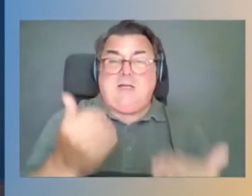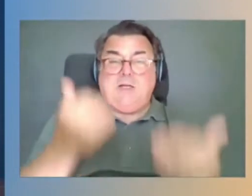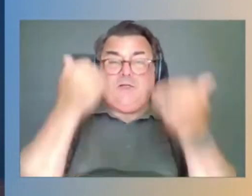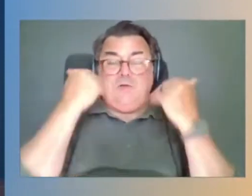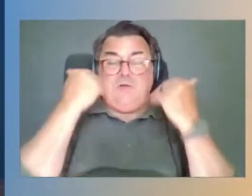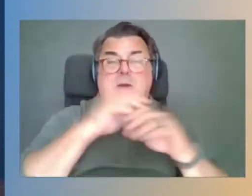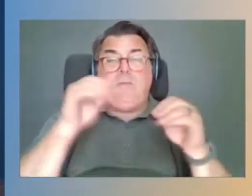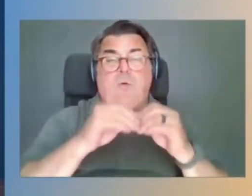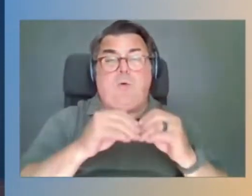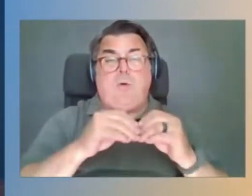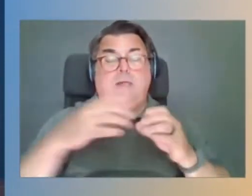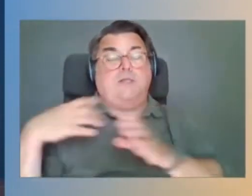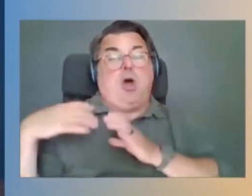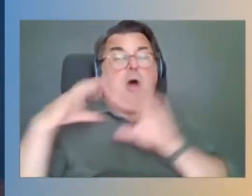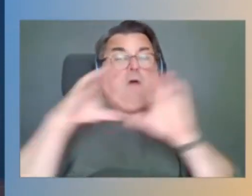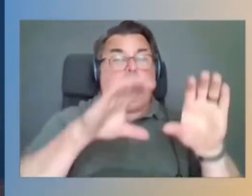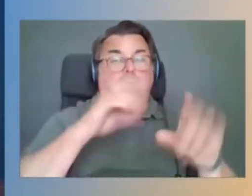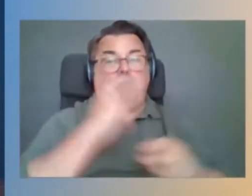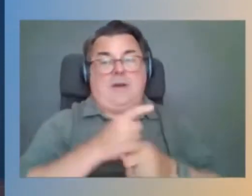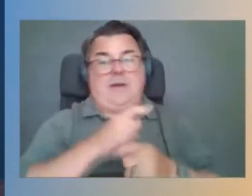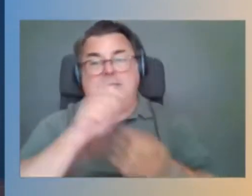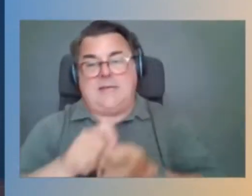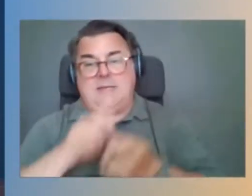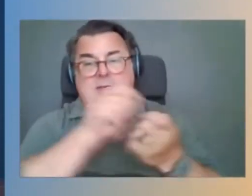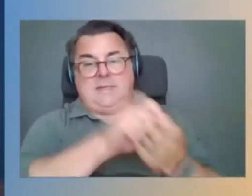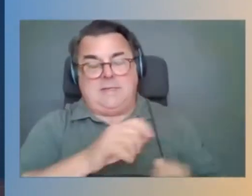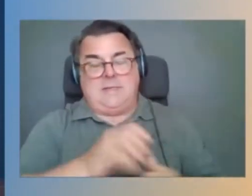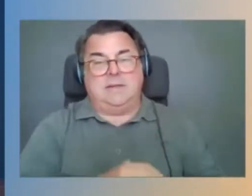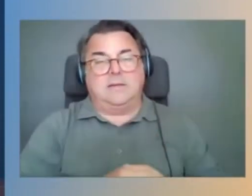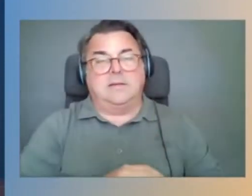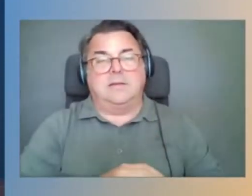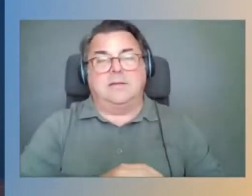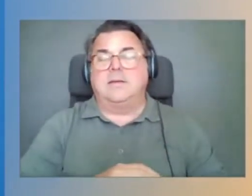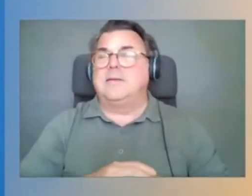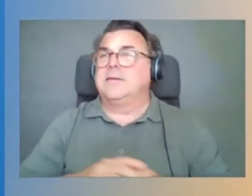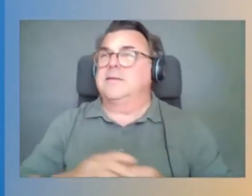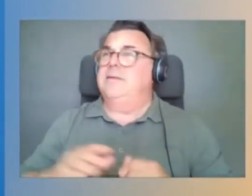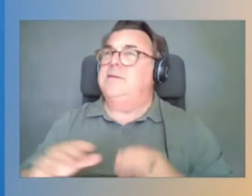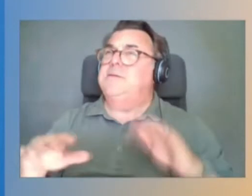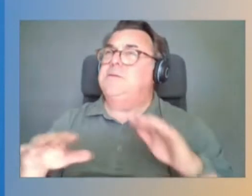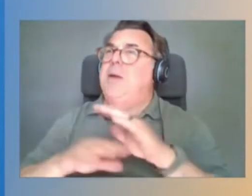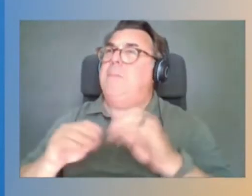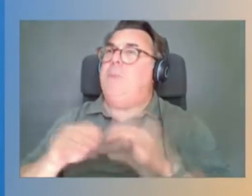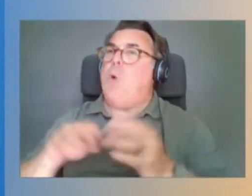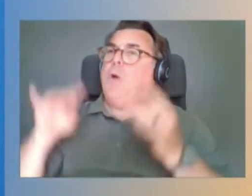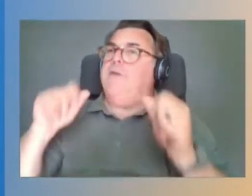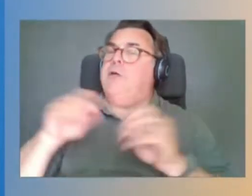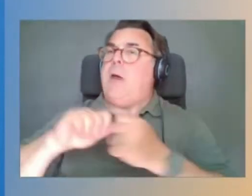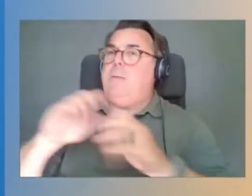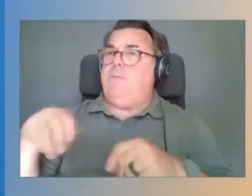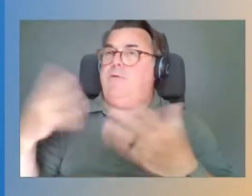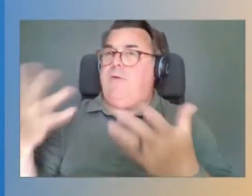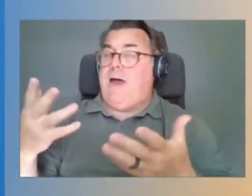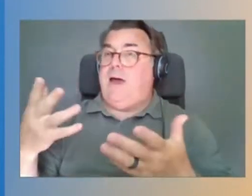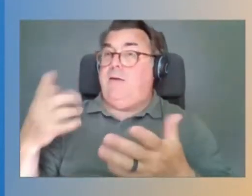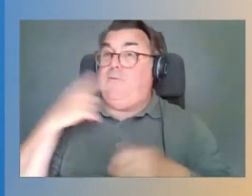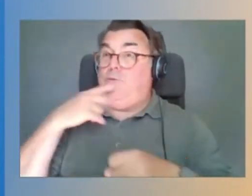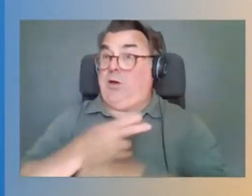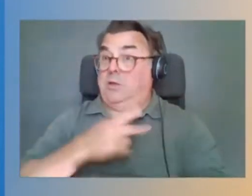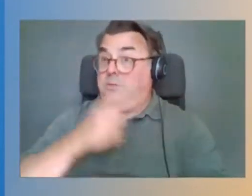Exactly. Allow us to essentially be more efficient in our delivery mechanism to customers. So, this is how we're able